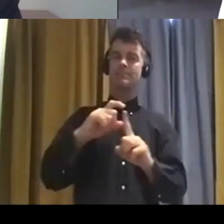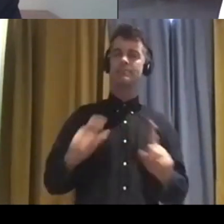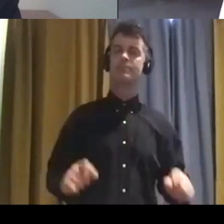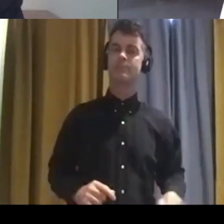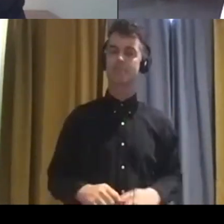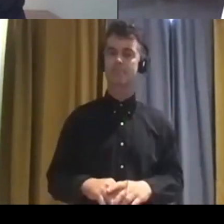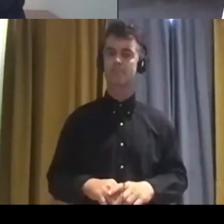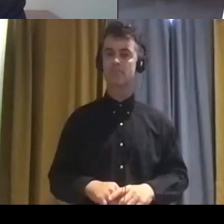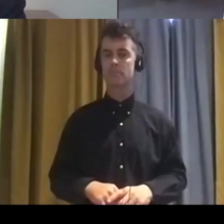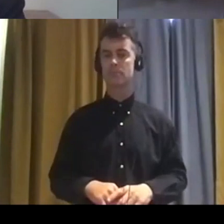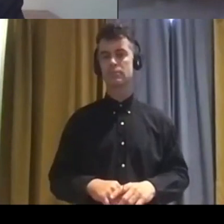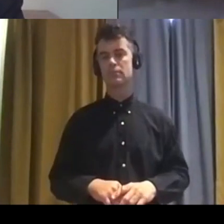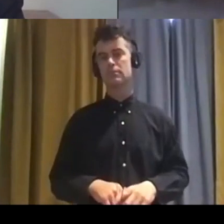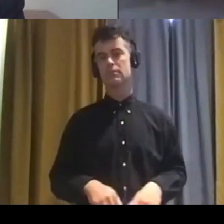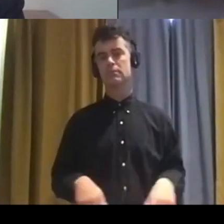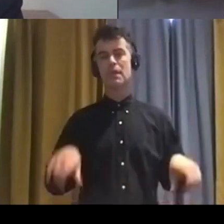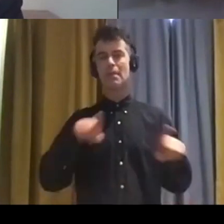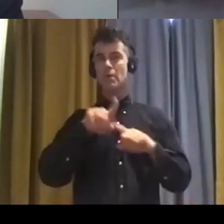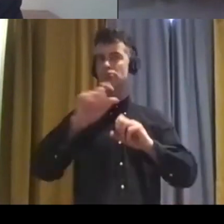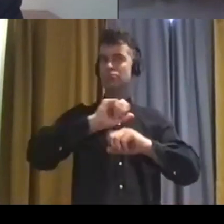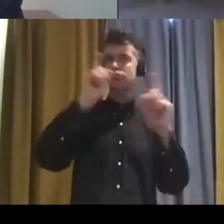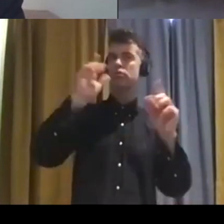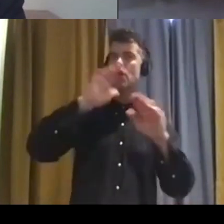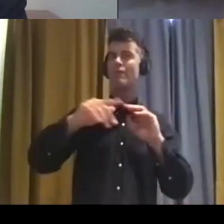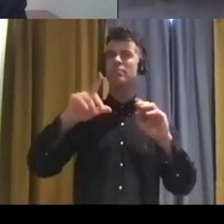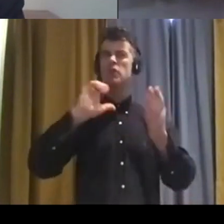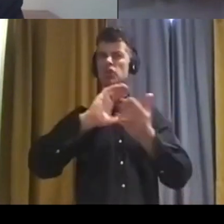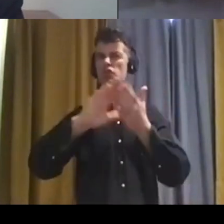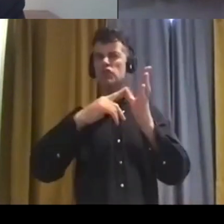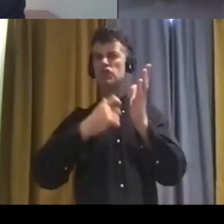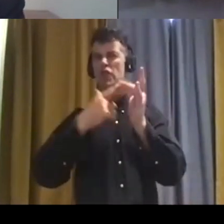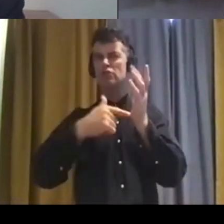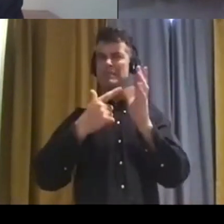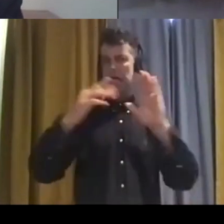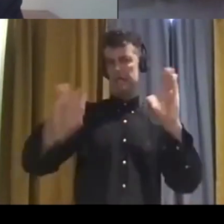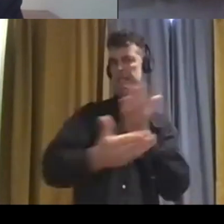the realm of kind of charities and not for profits. Then we have impact investment or